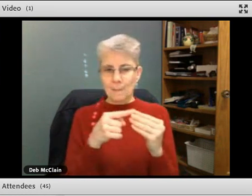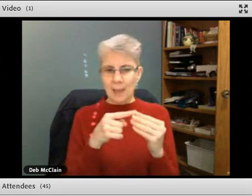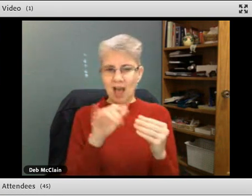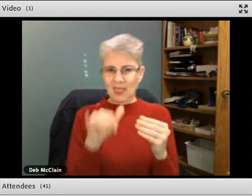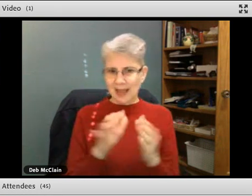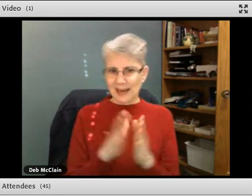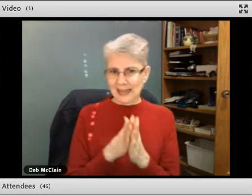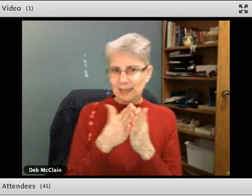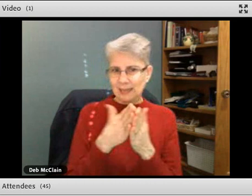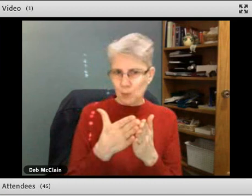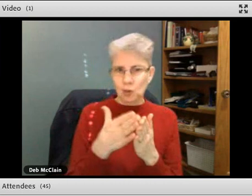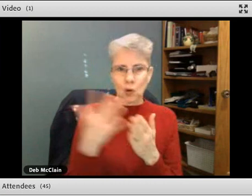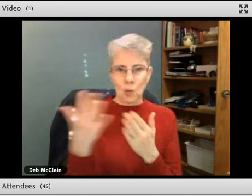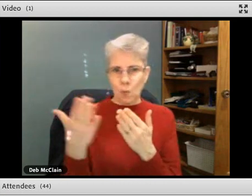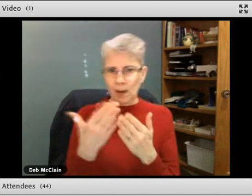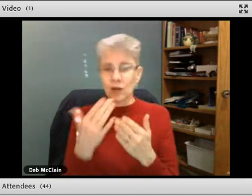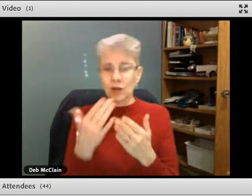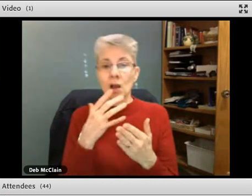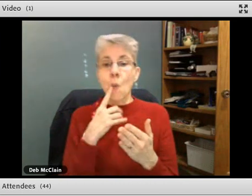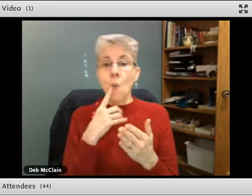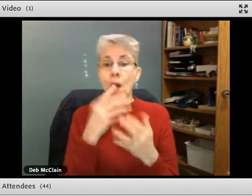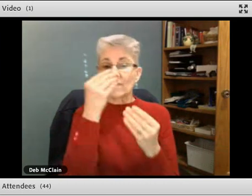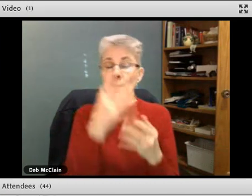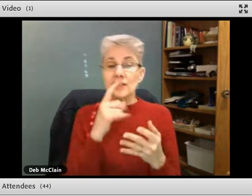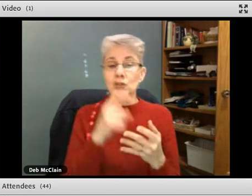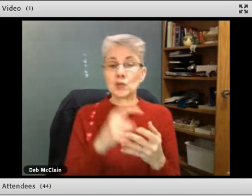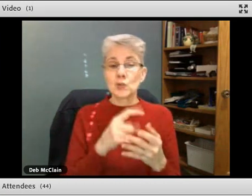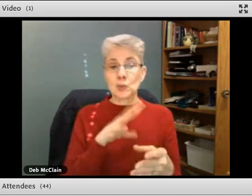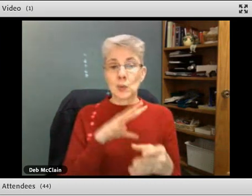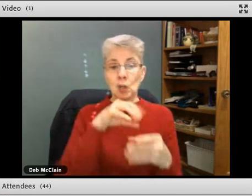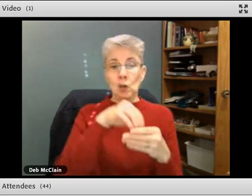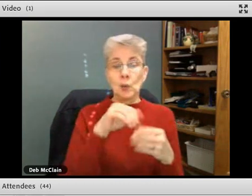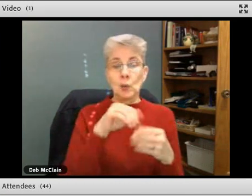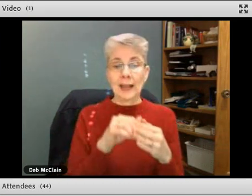in a bibliographic record. So, that's the brief explanation of RDA.